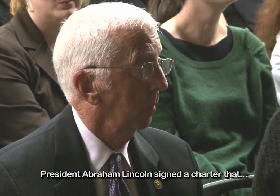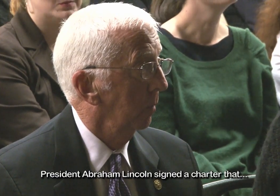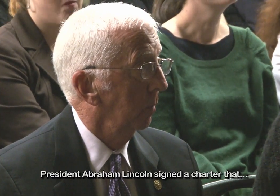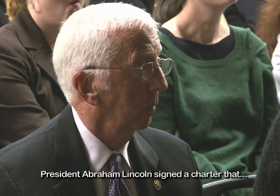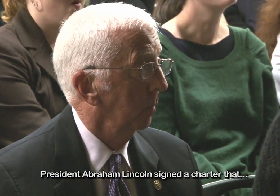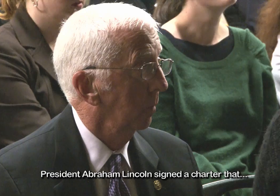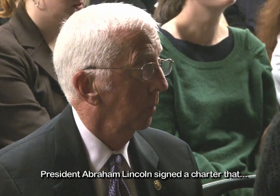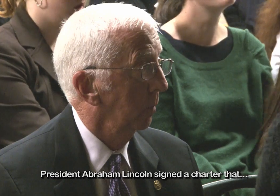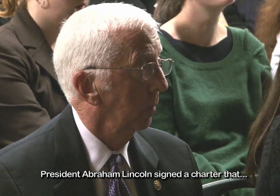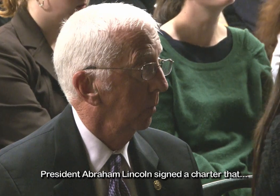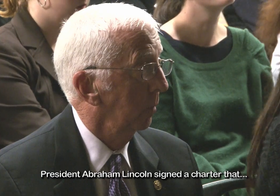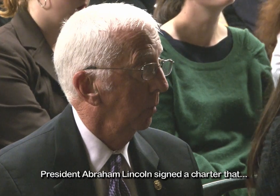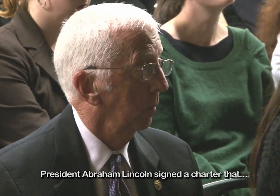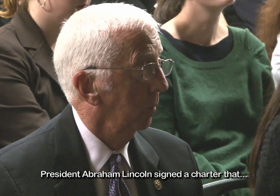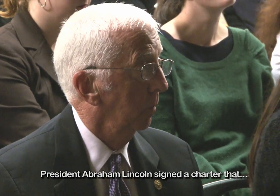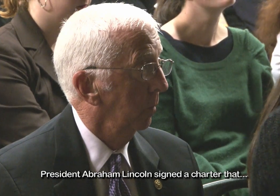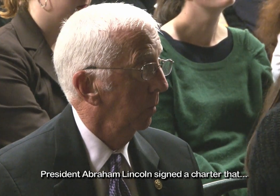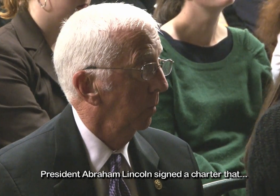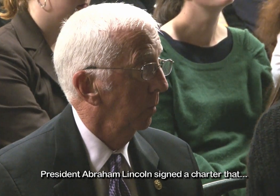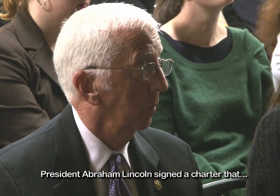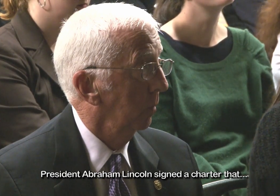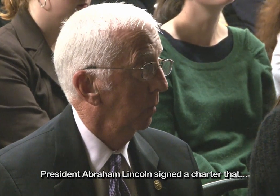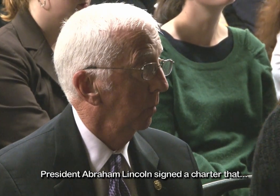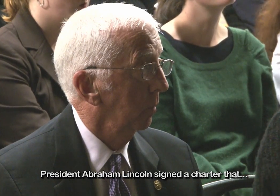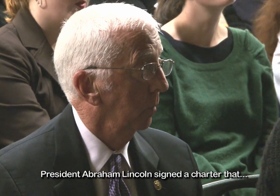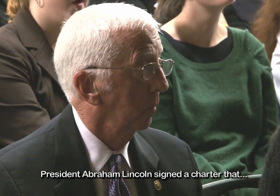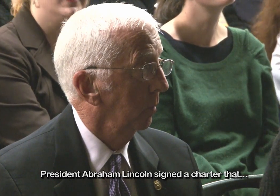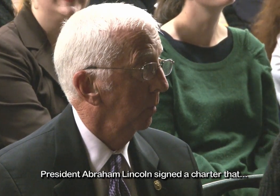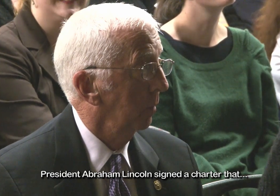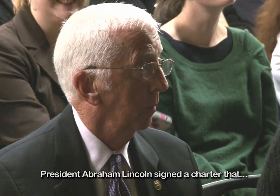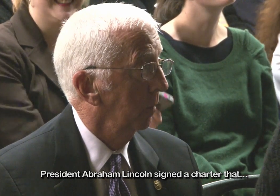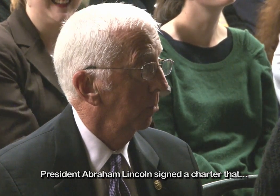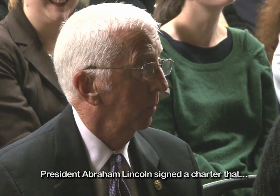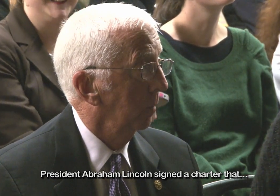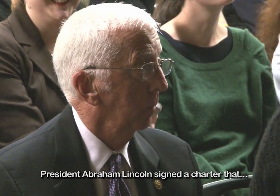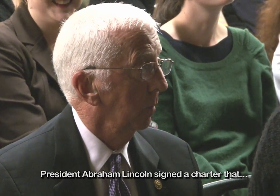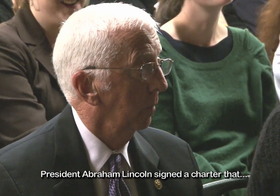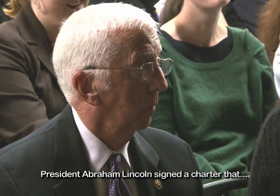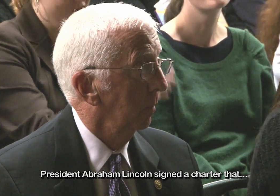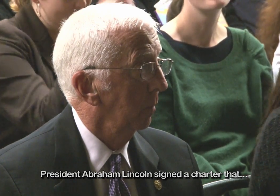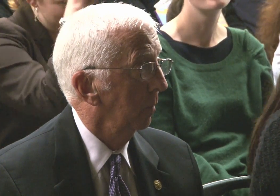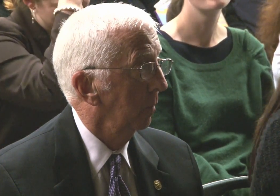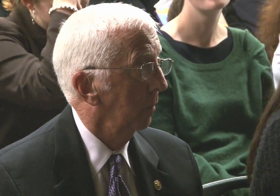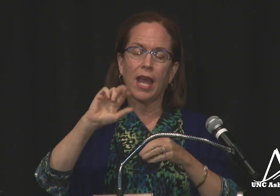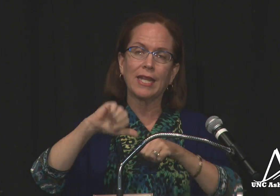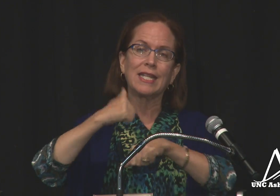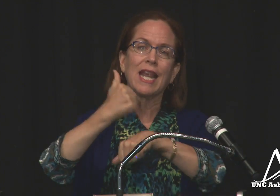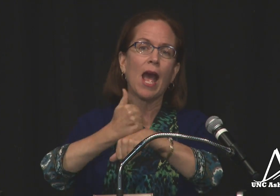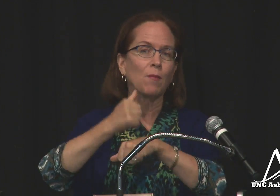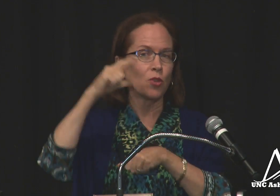President Abraham Lincoln signed a charter that established